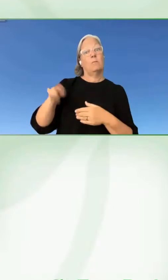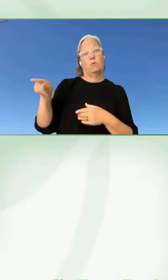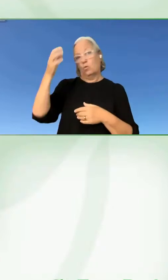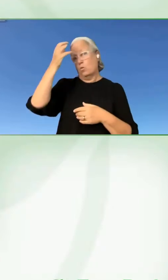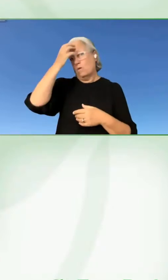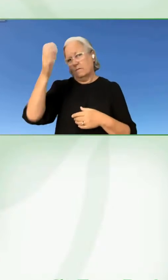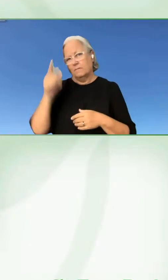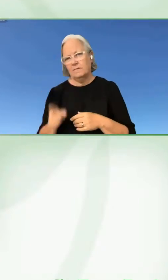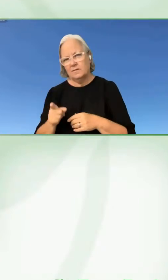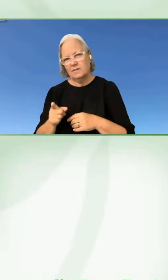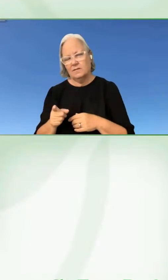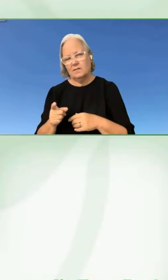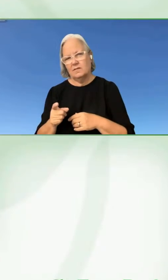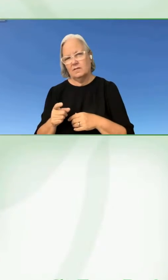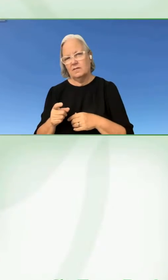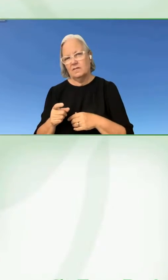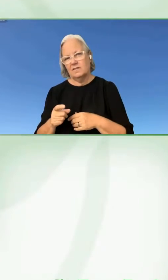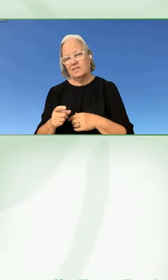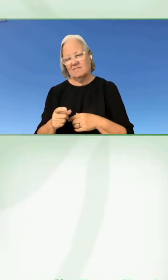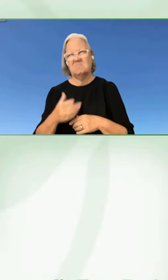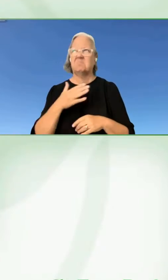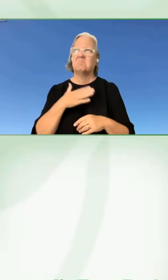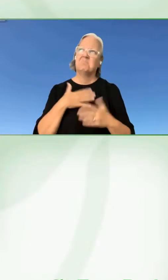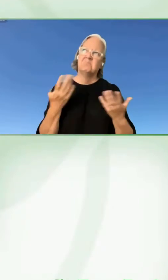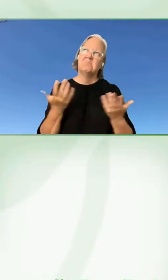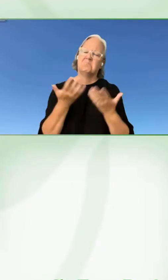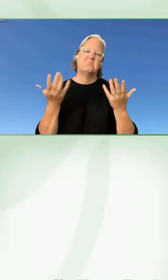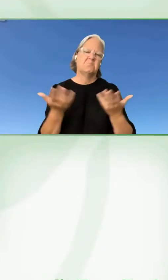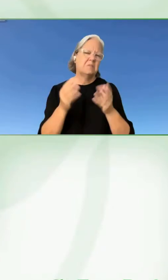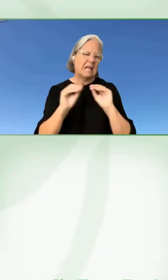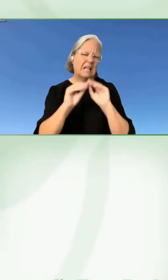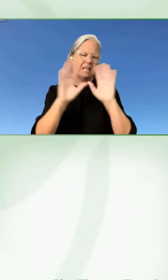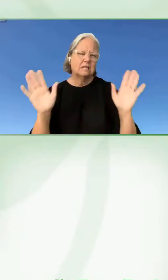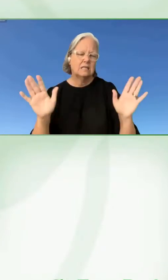to any state or government agencies, I mean the answer is clear.